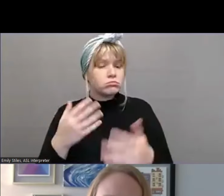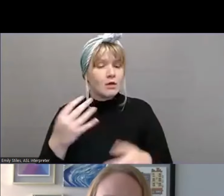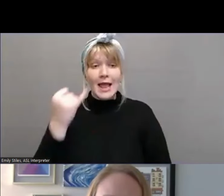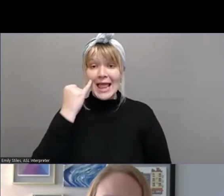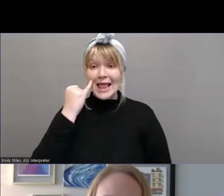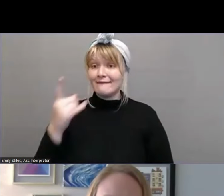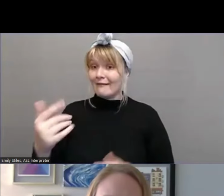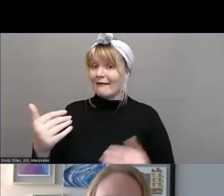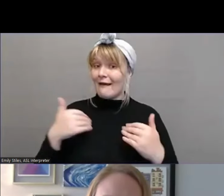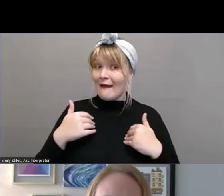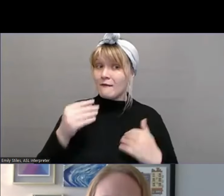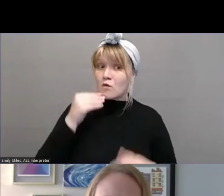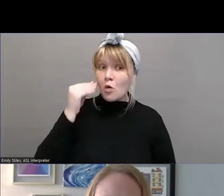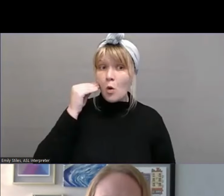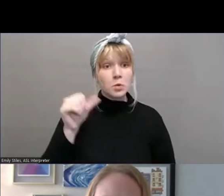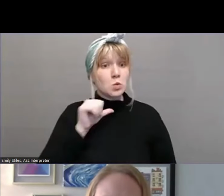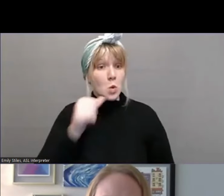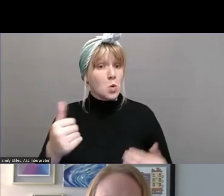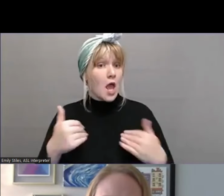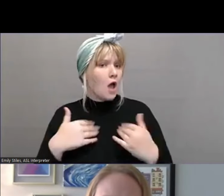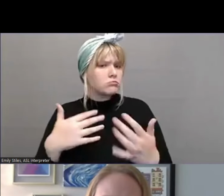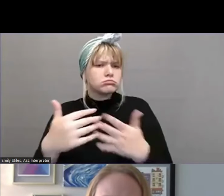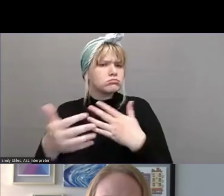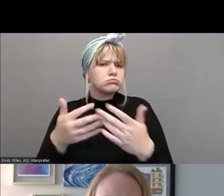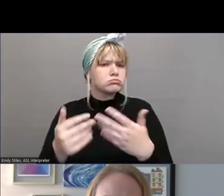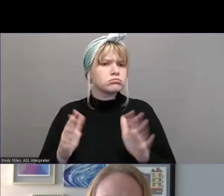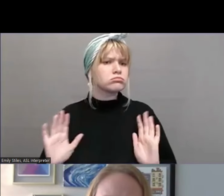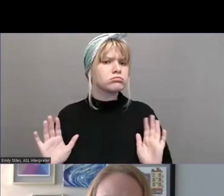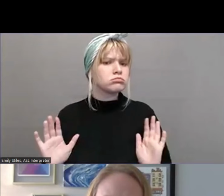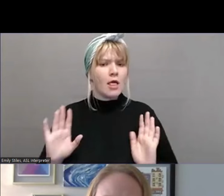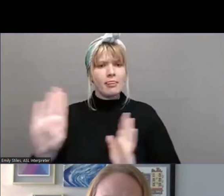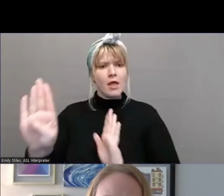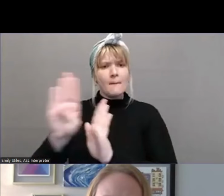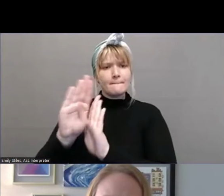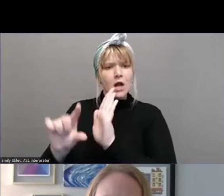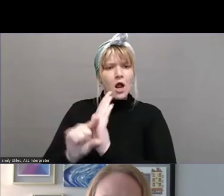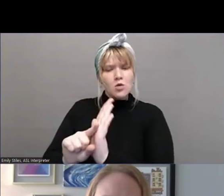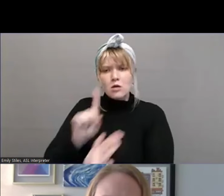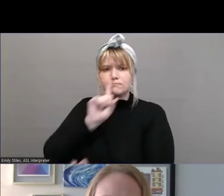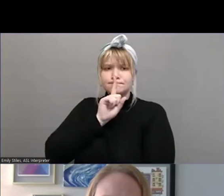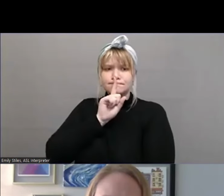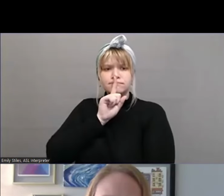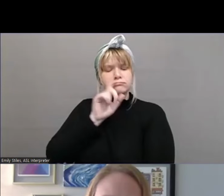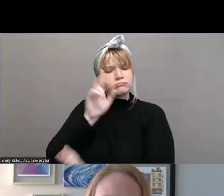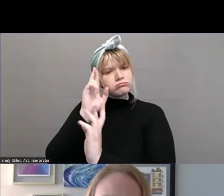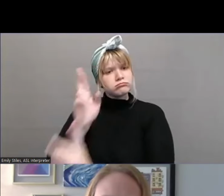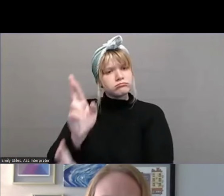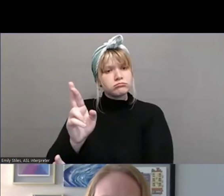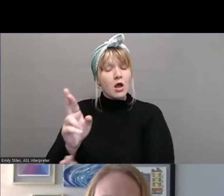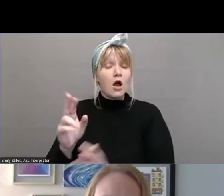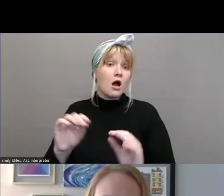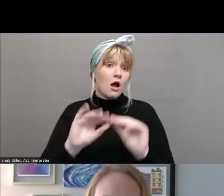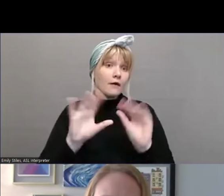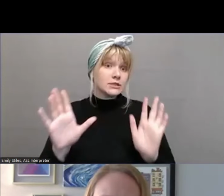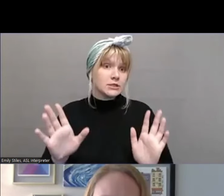or background, obviously some things that are bigger or have a lot more stuff to them